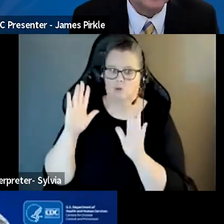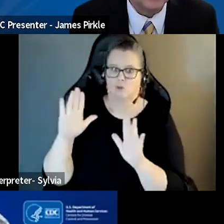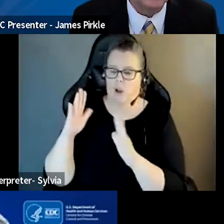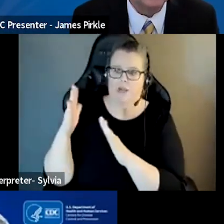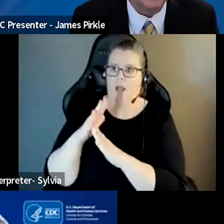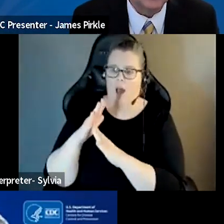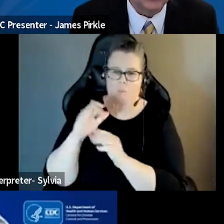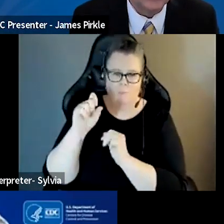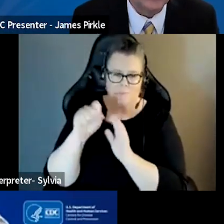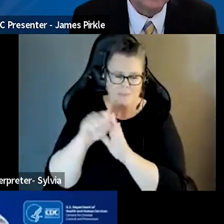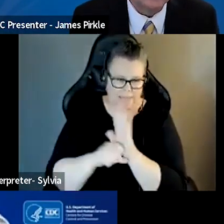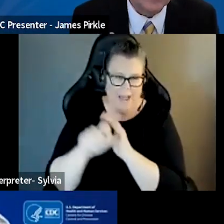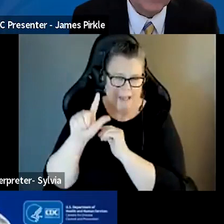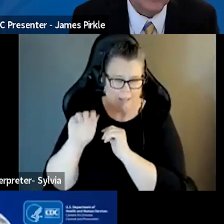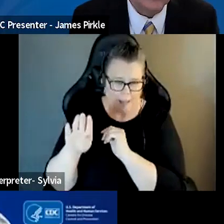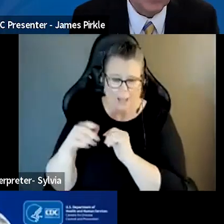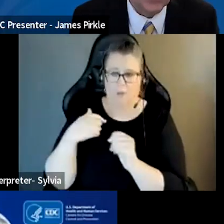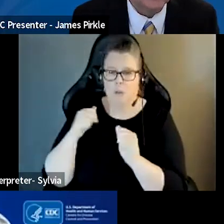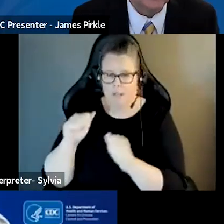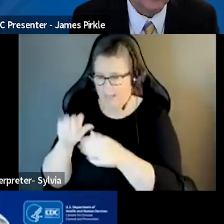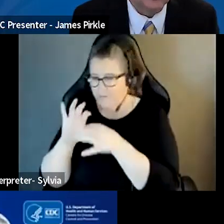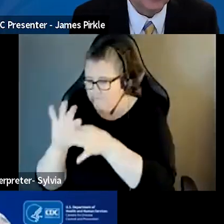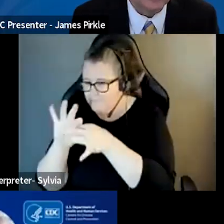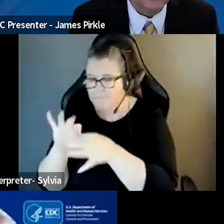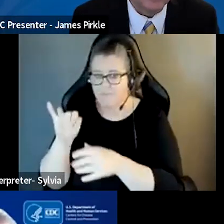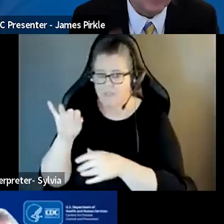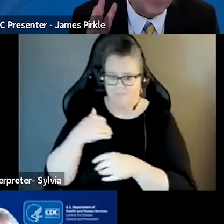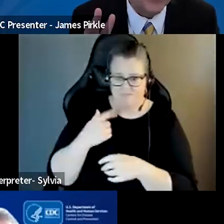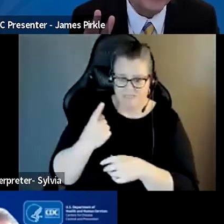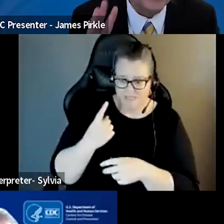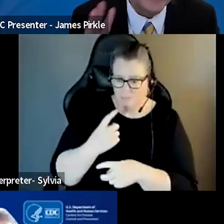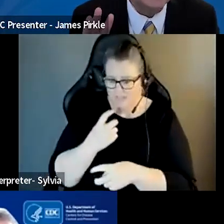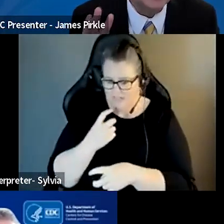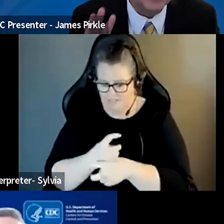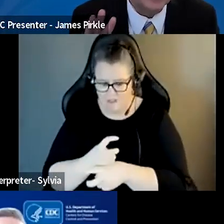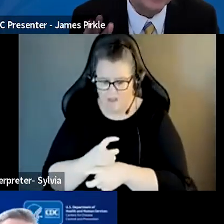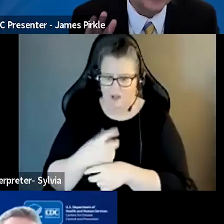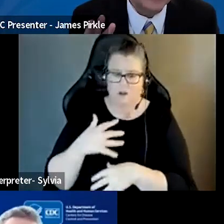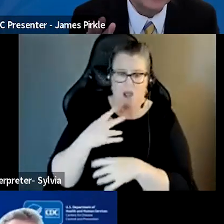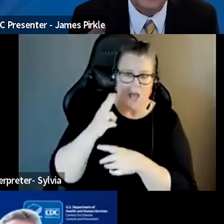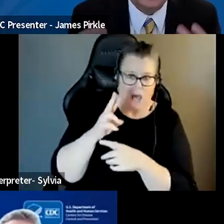then if we have something really difficult and risky on our plate, we have three independent shots.